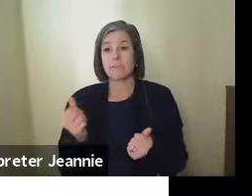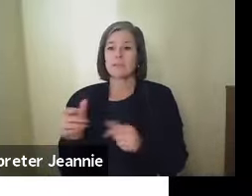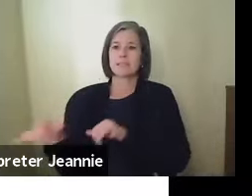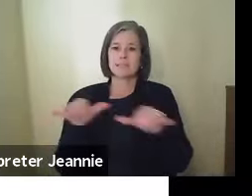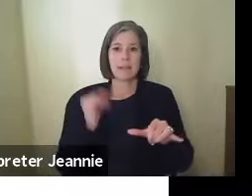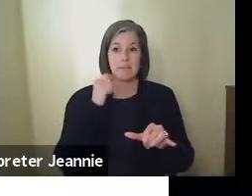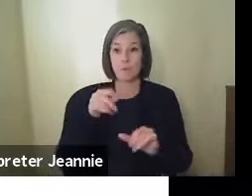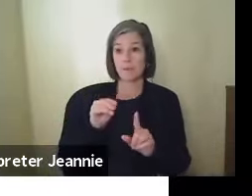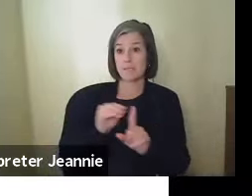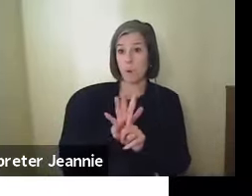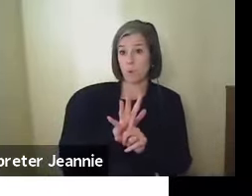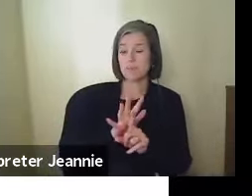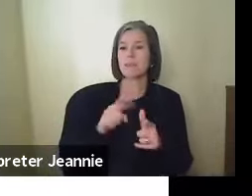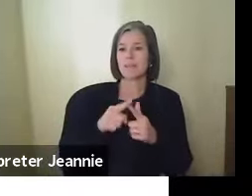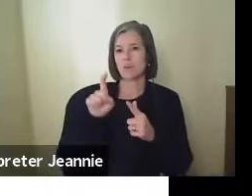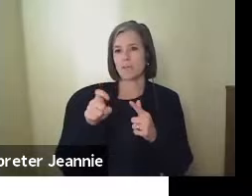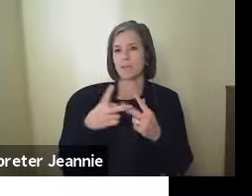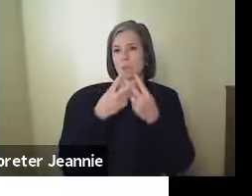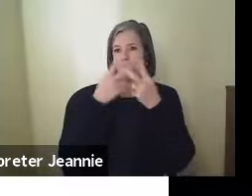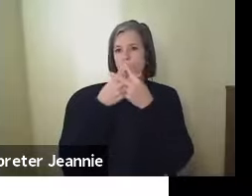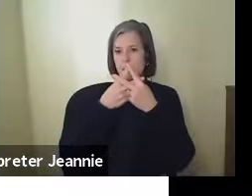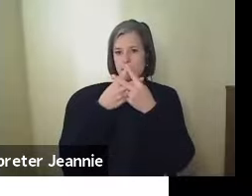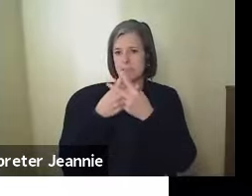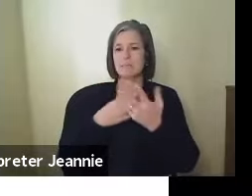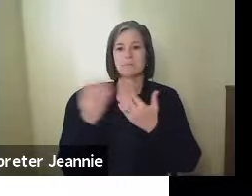then you should quarantine even if you have been immunized for right now until -- immunize right